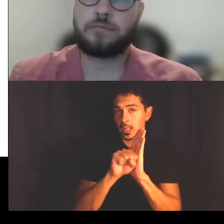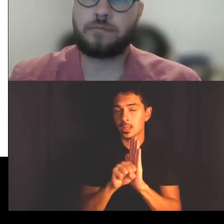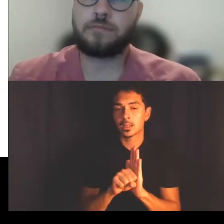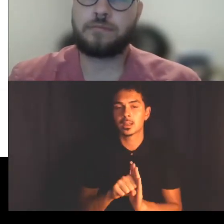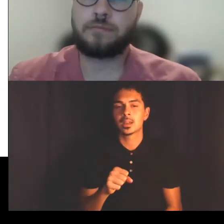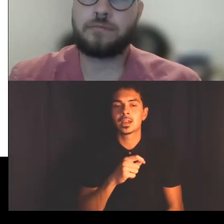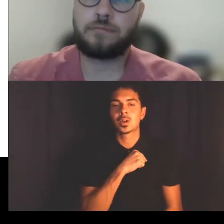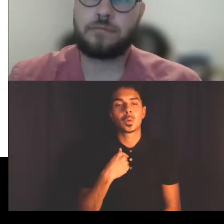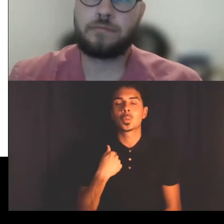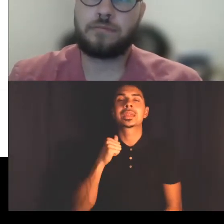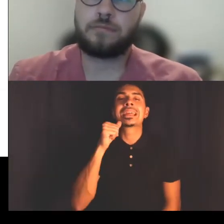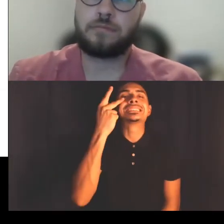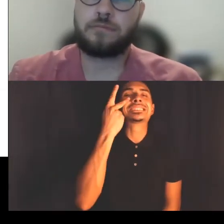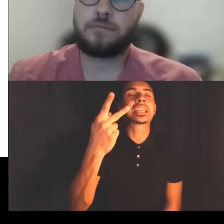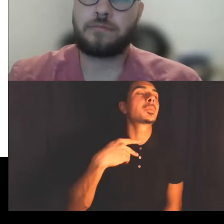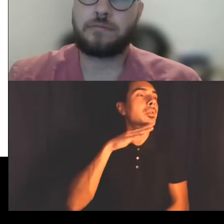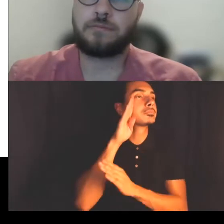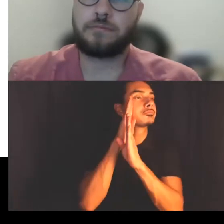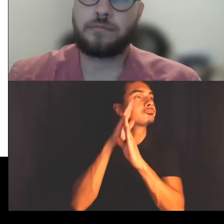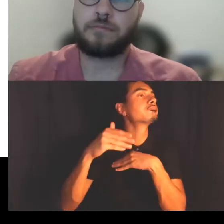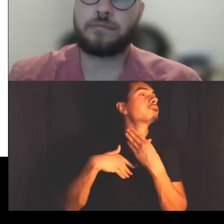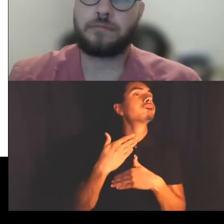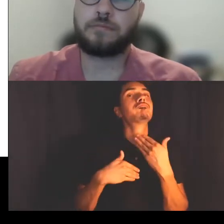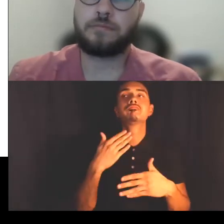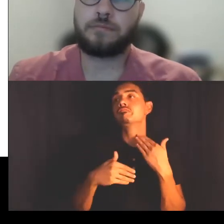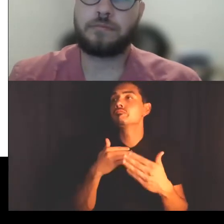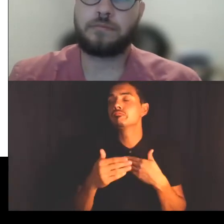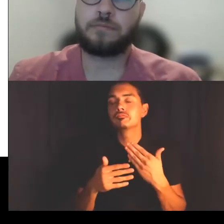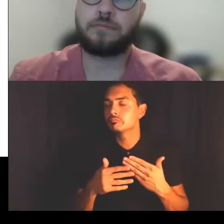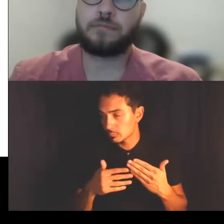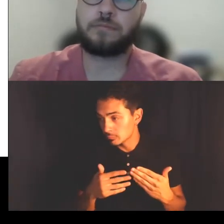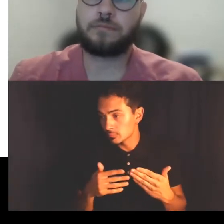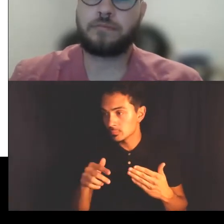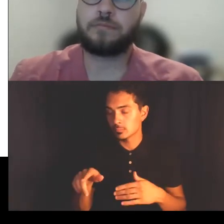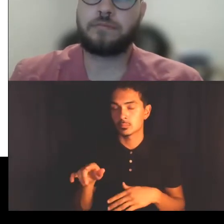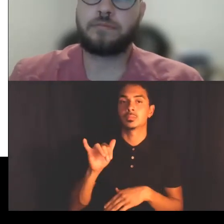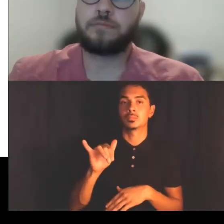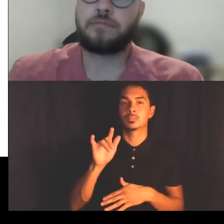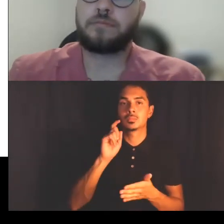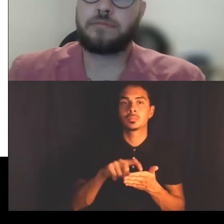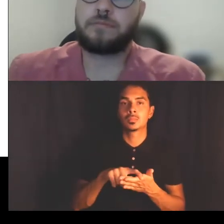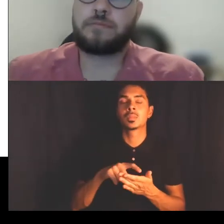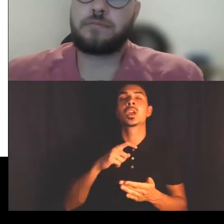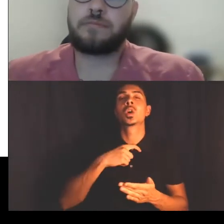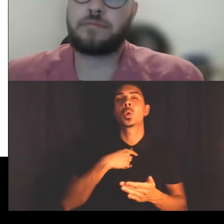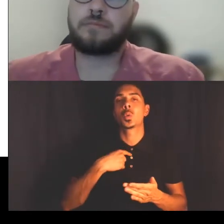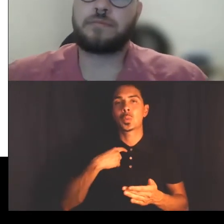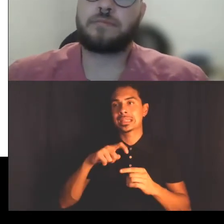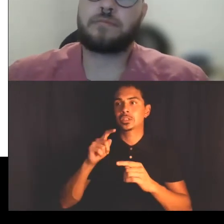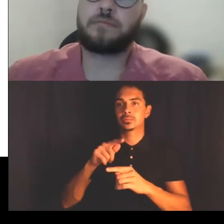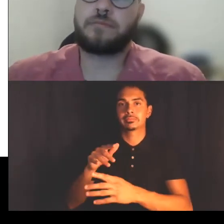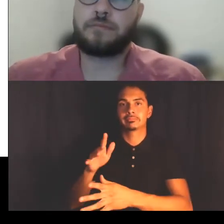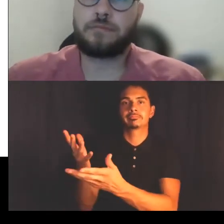and then we started alliances, where we're able to share things together.